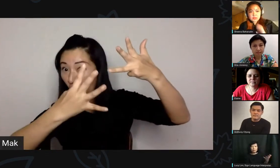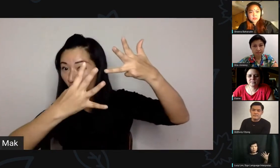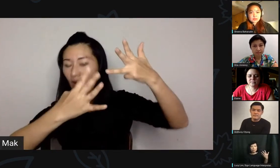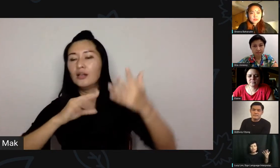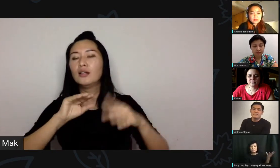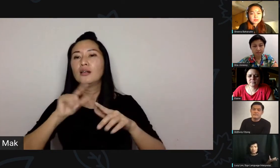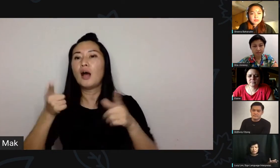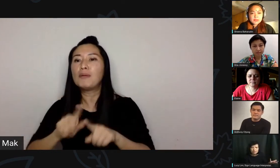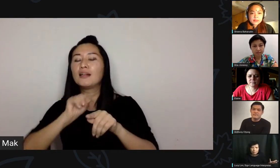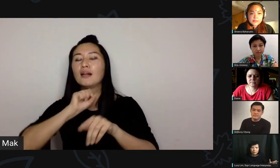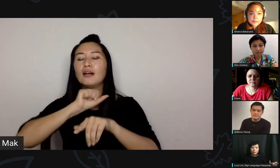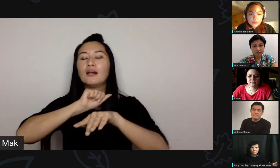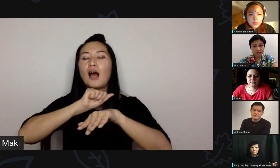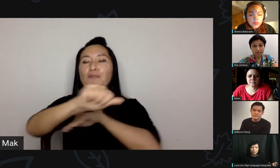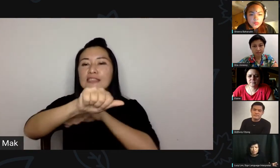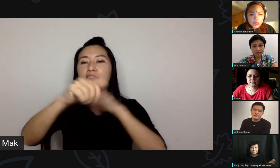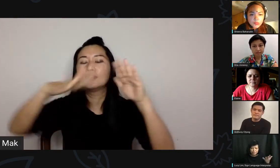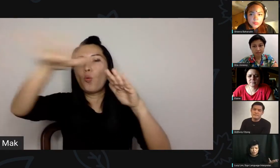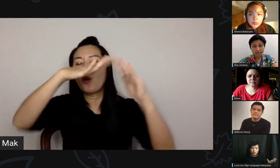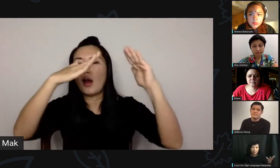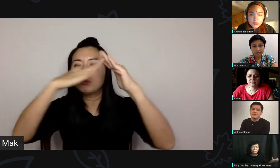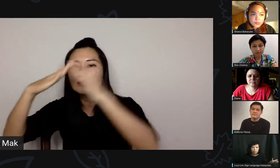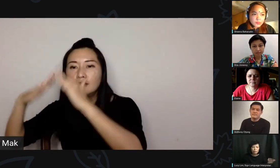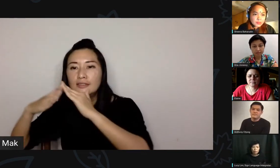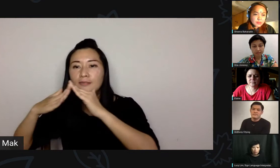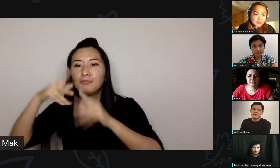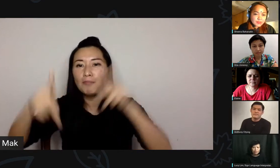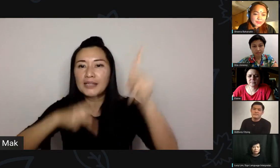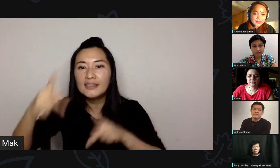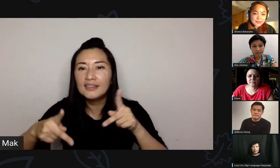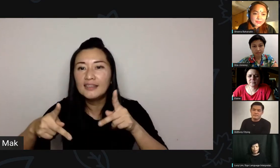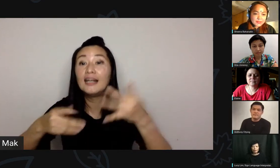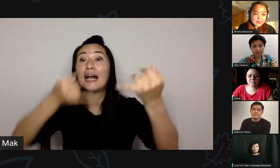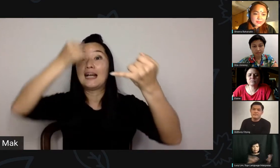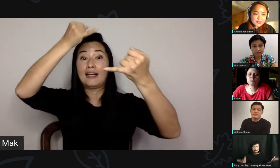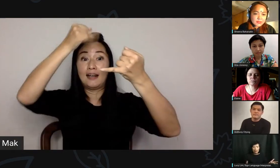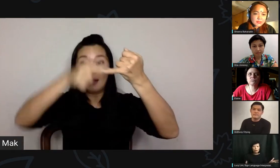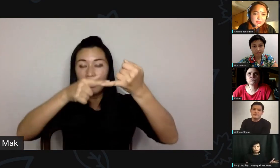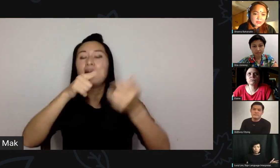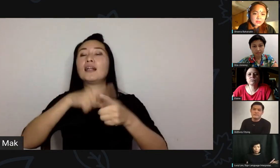and the concerns of people, especially I’m talking about COVID and the household.